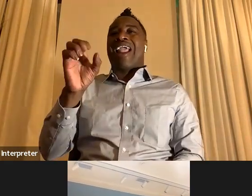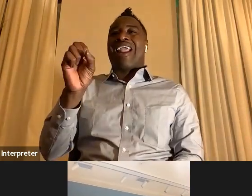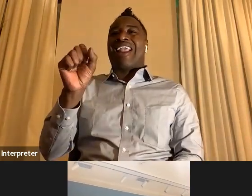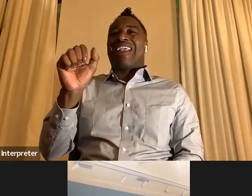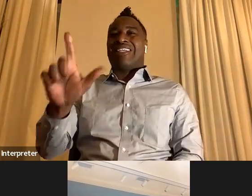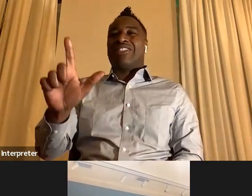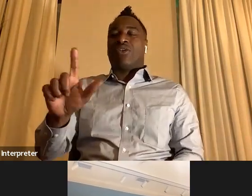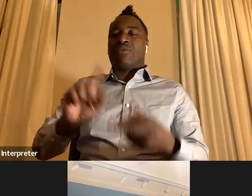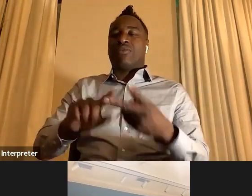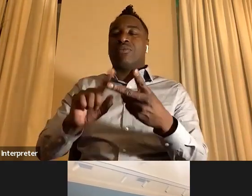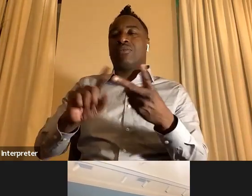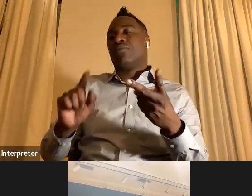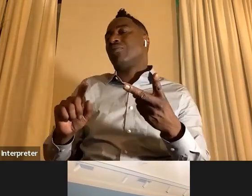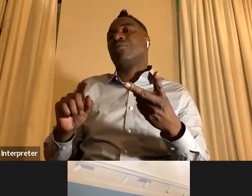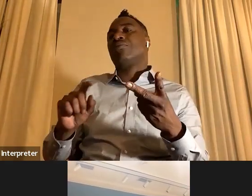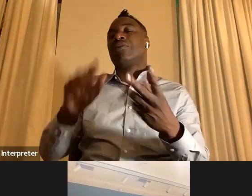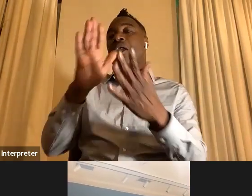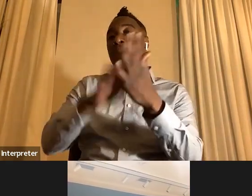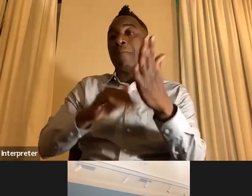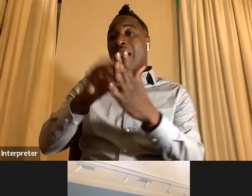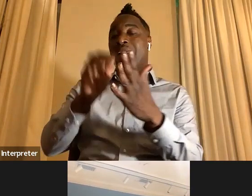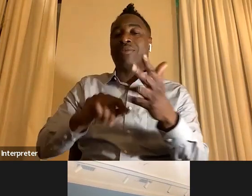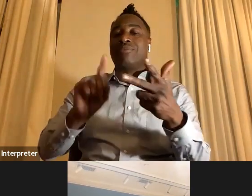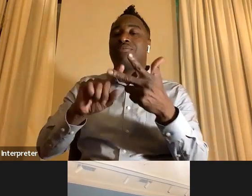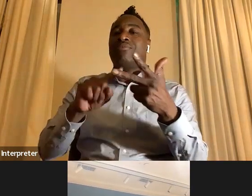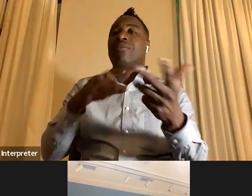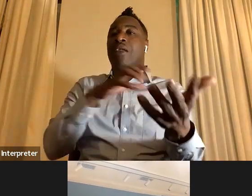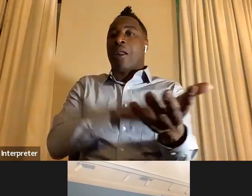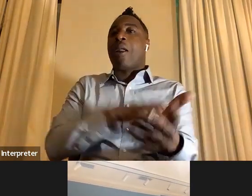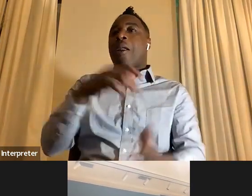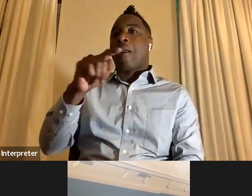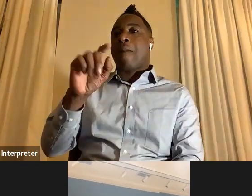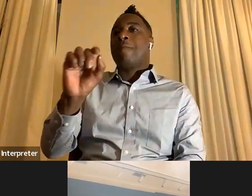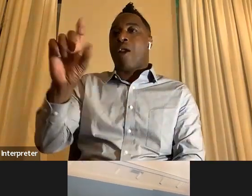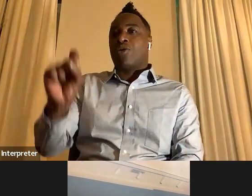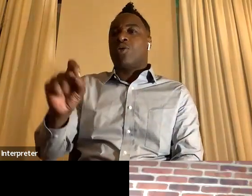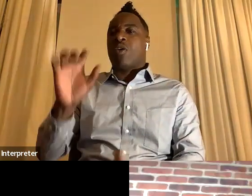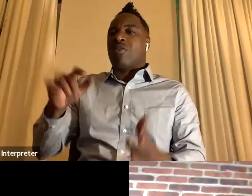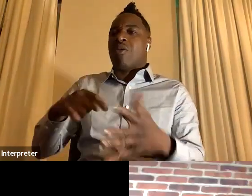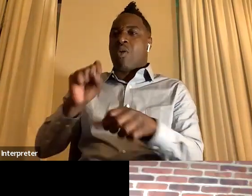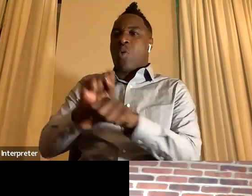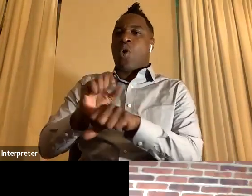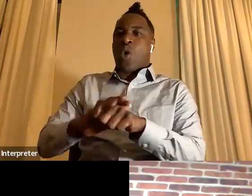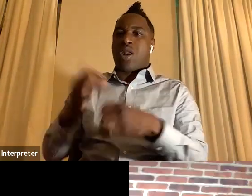So that's what I'm working on at the moment. All right.